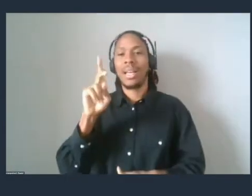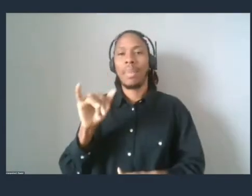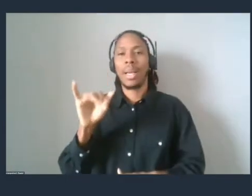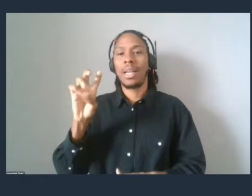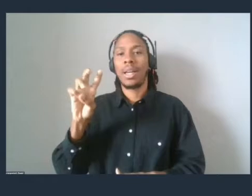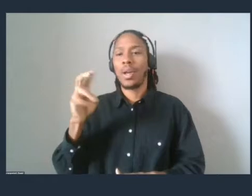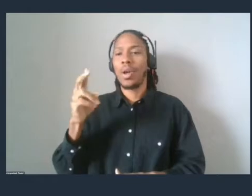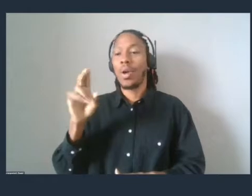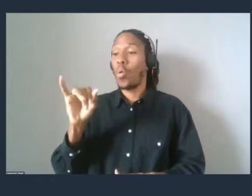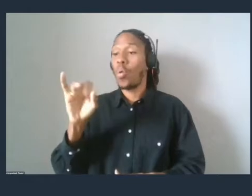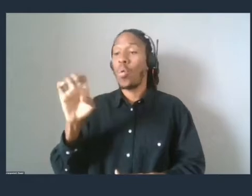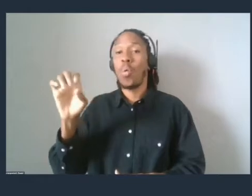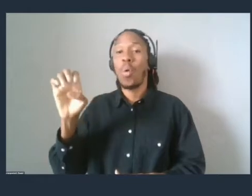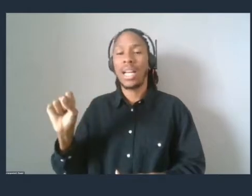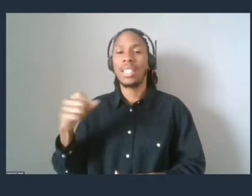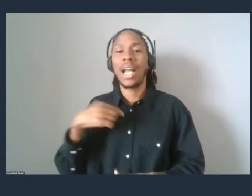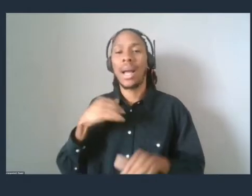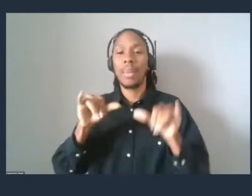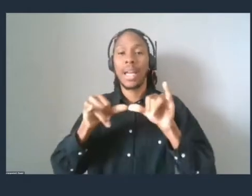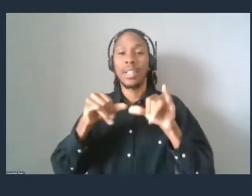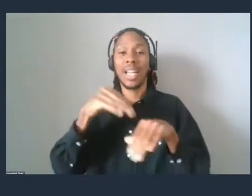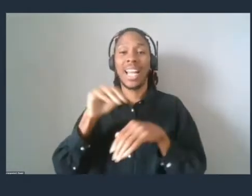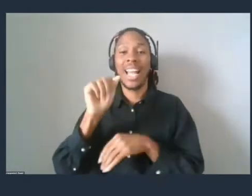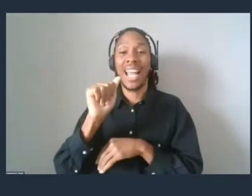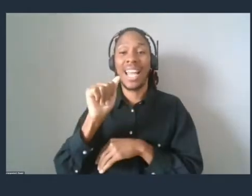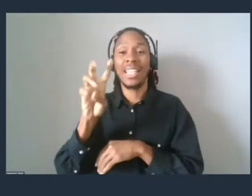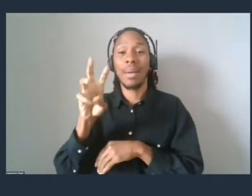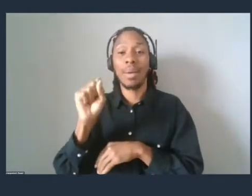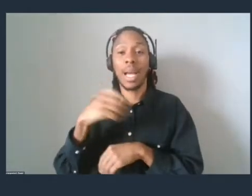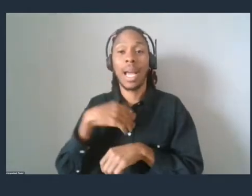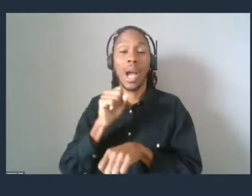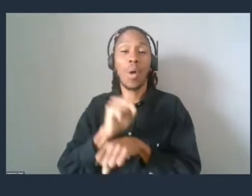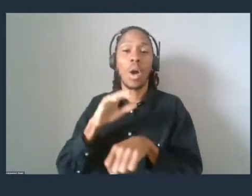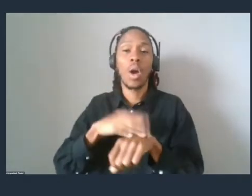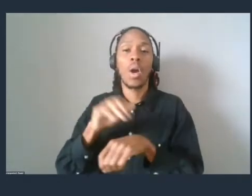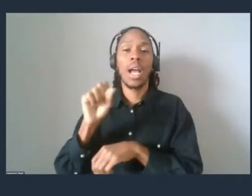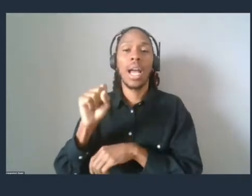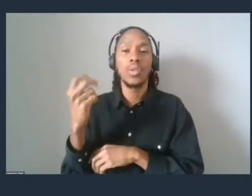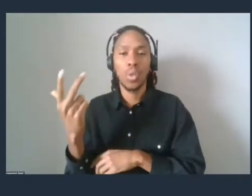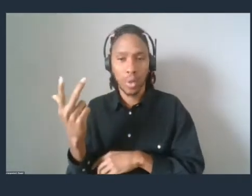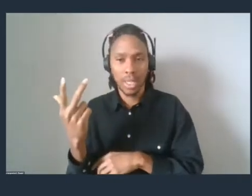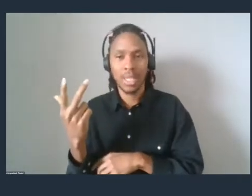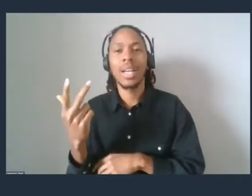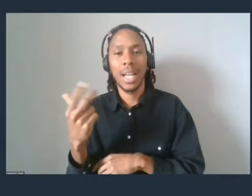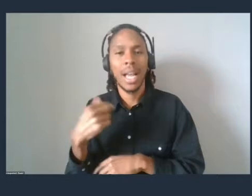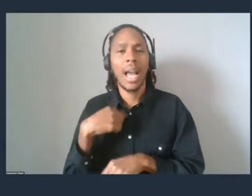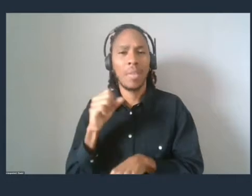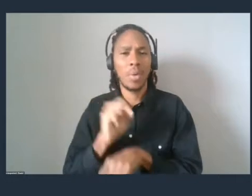I'm an engineer at AWS. I work on S3 and I've worked at AWS for about eight years.